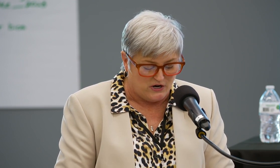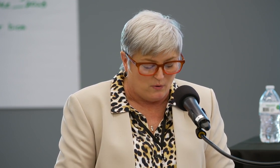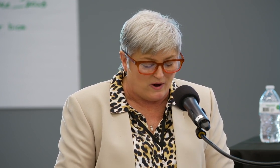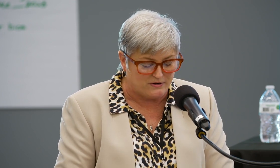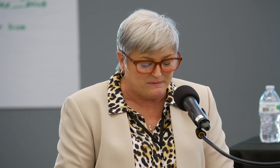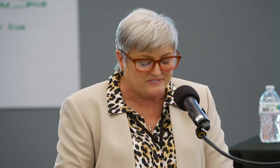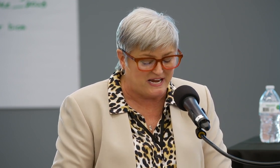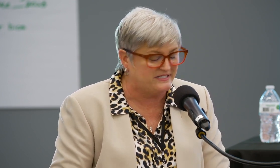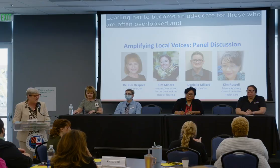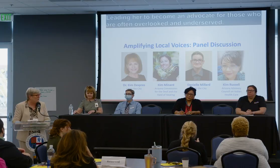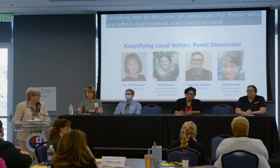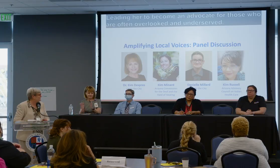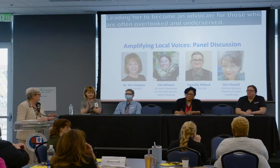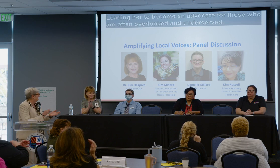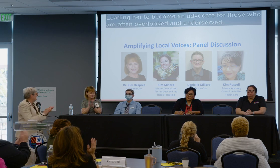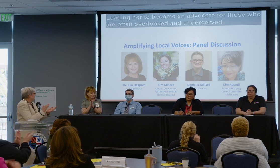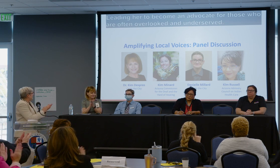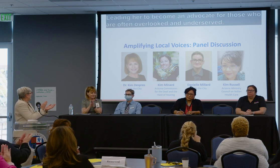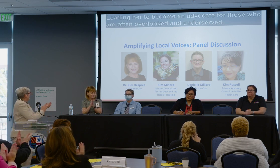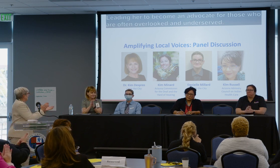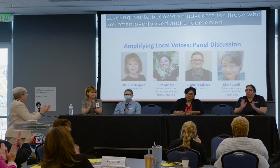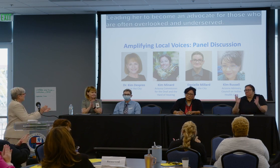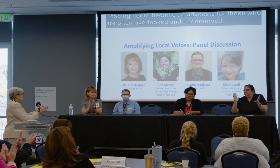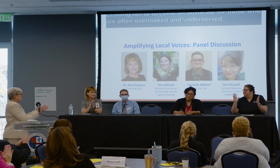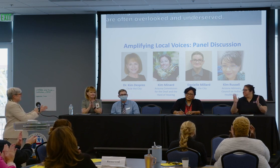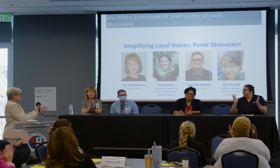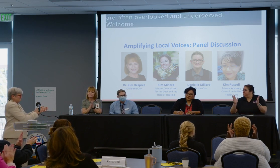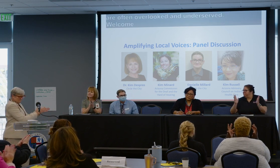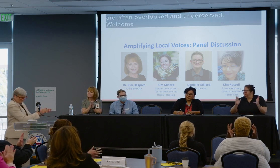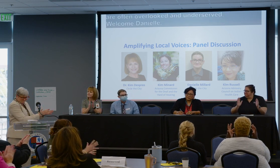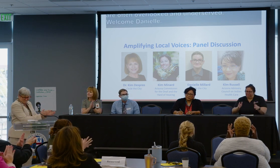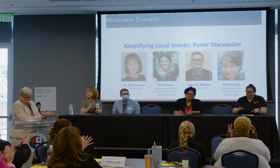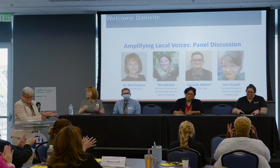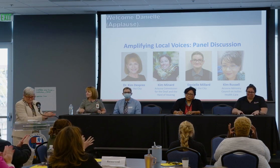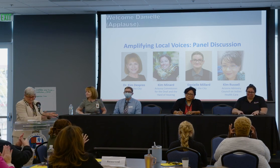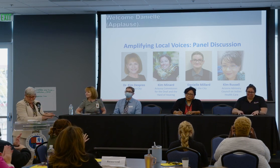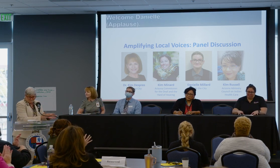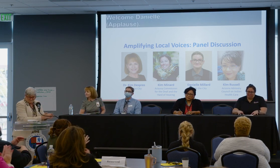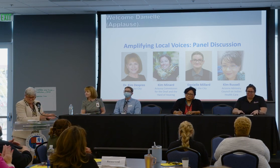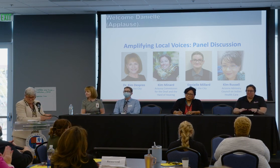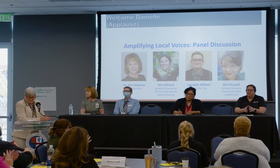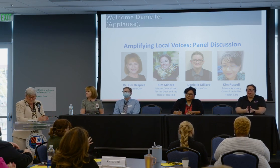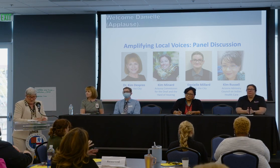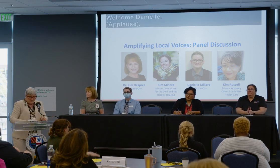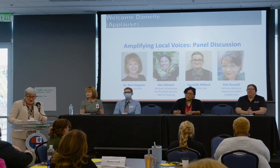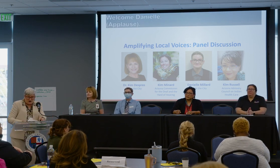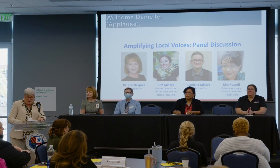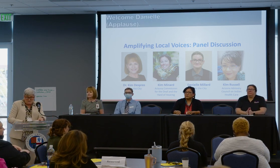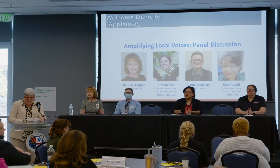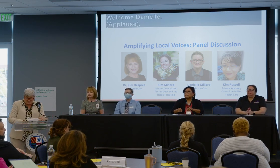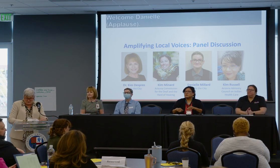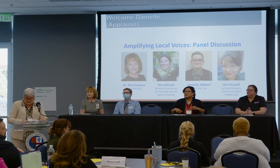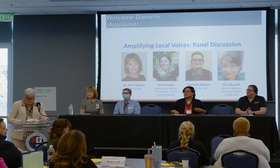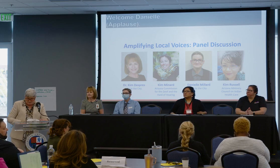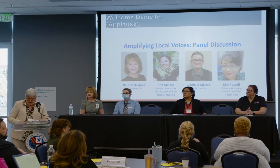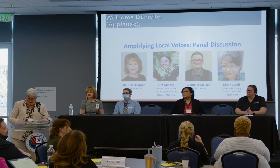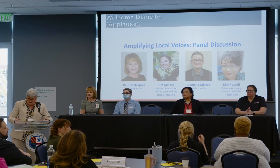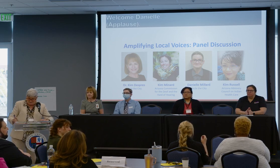Welcome, Danielle. (audience applauding) All right, so that's your panel.